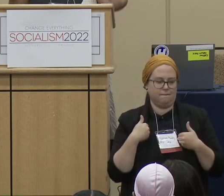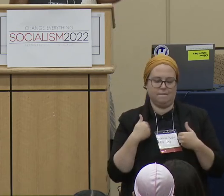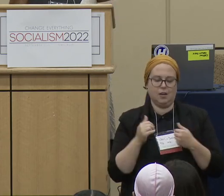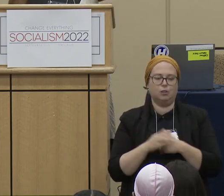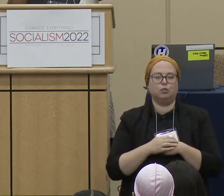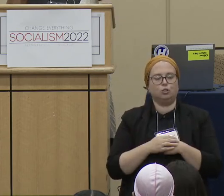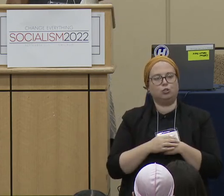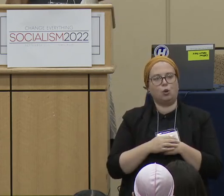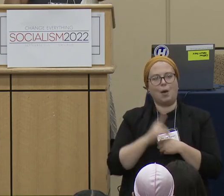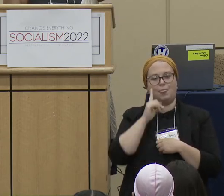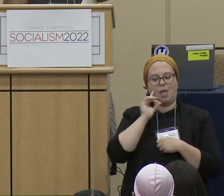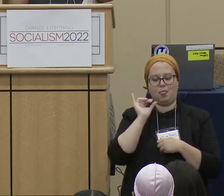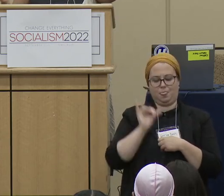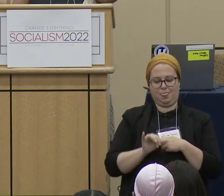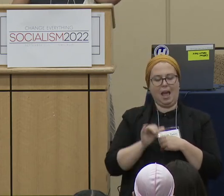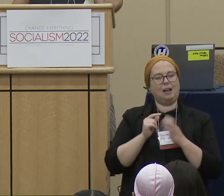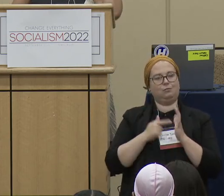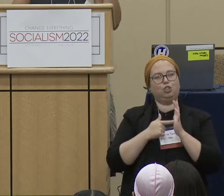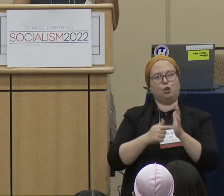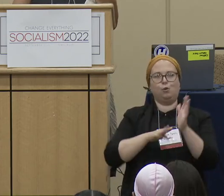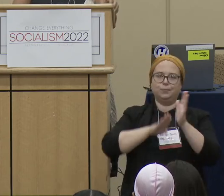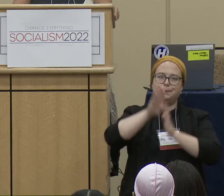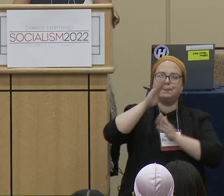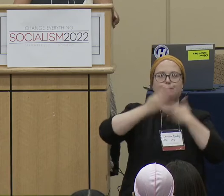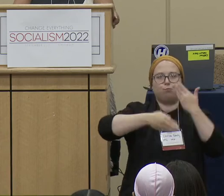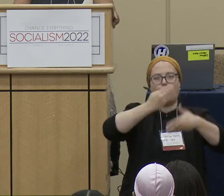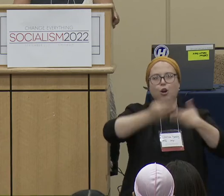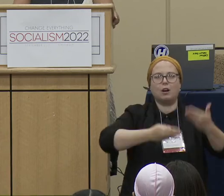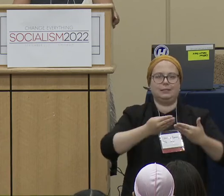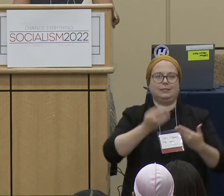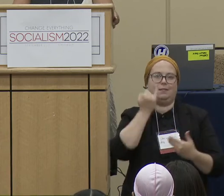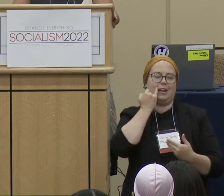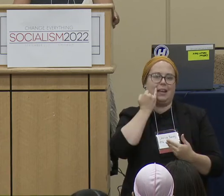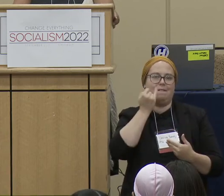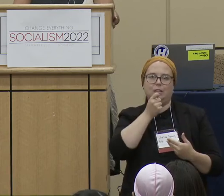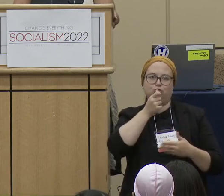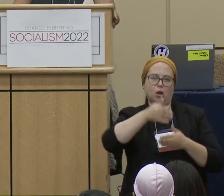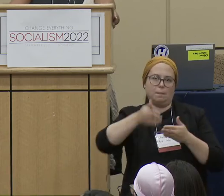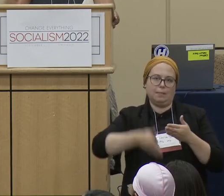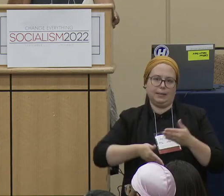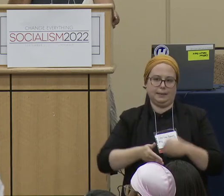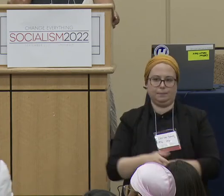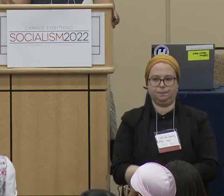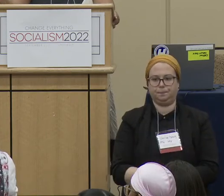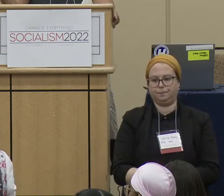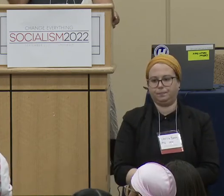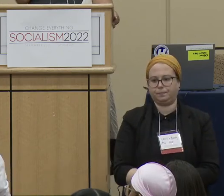in my entry to politics, there was none of that . I see that